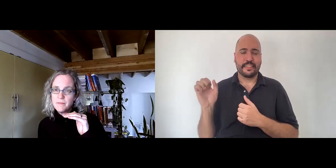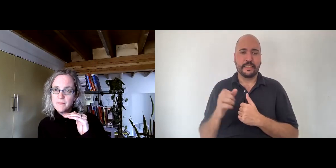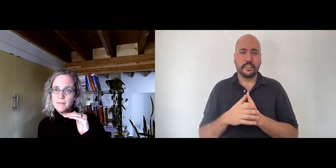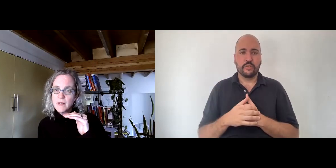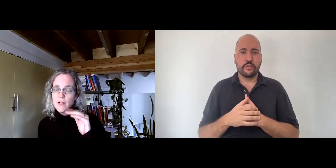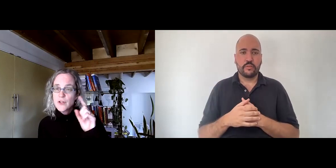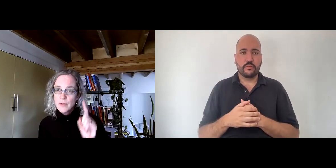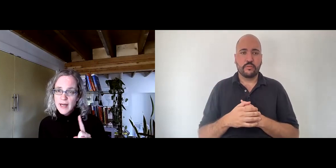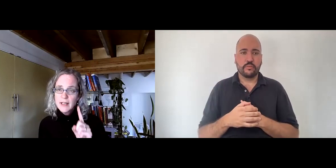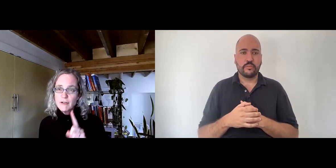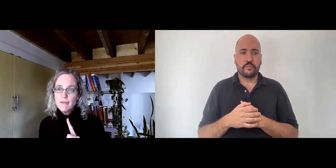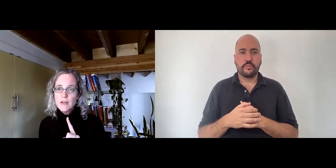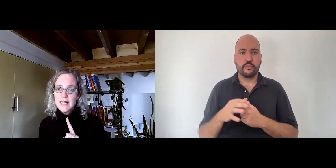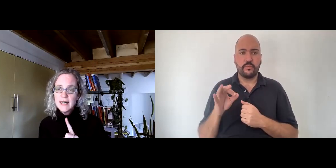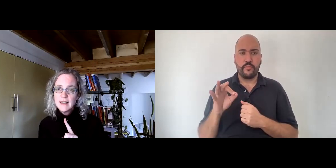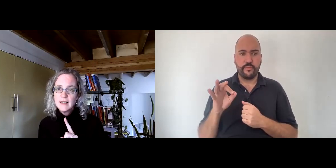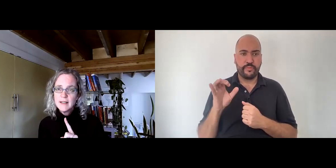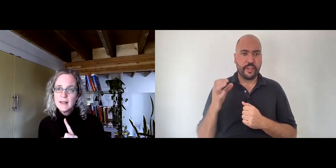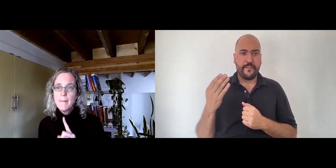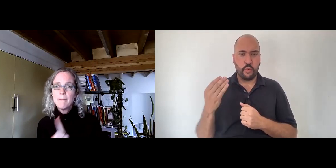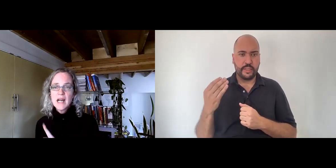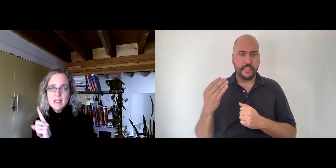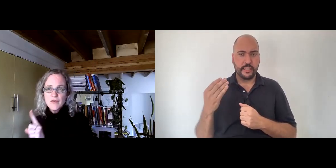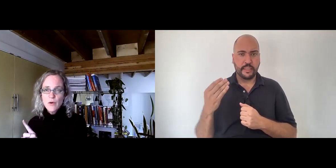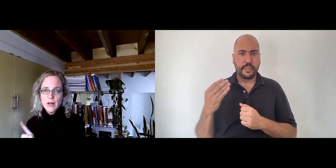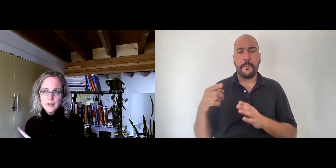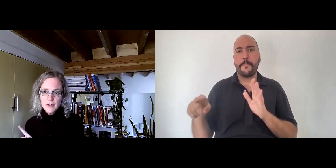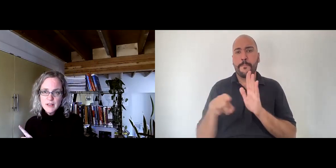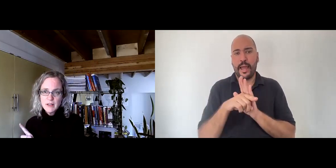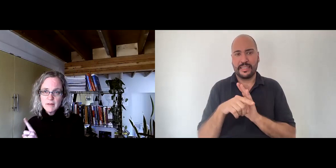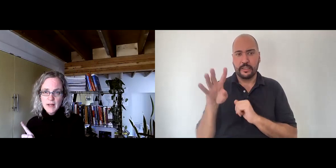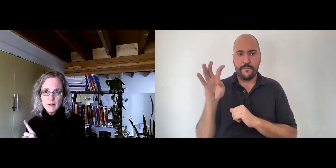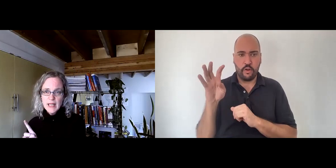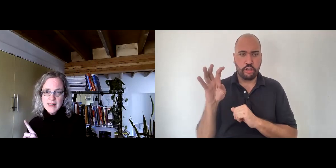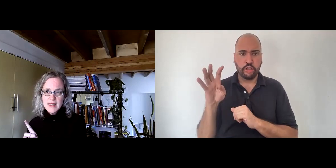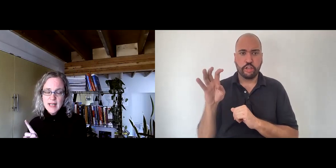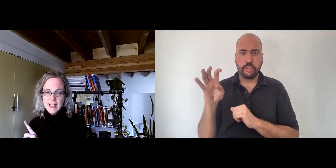So $914, minus $400 of countable NESE